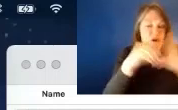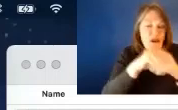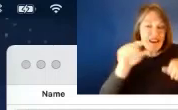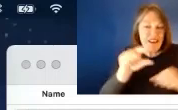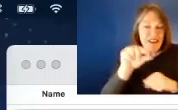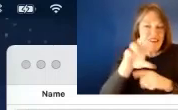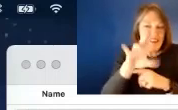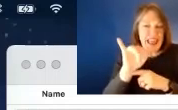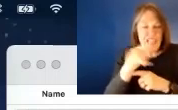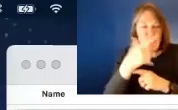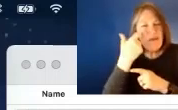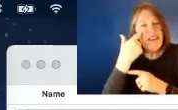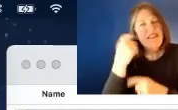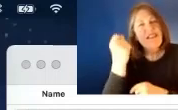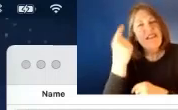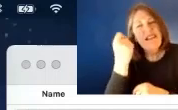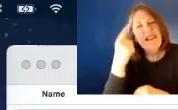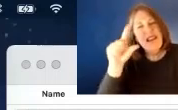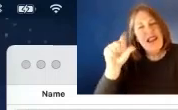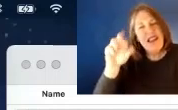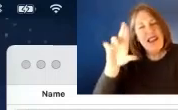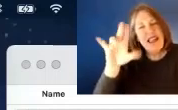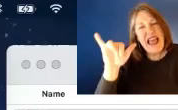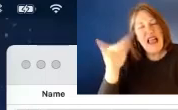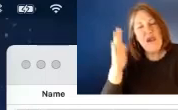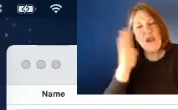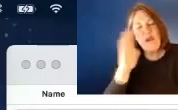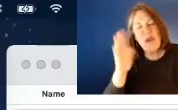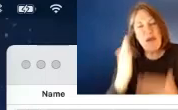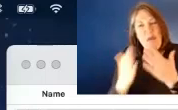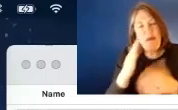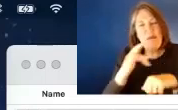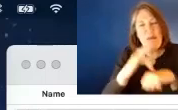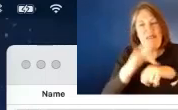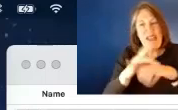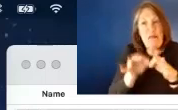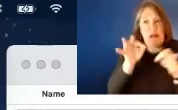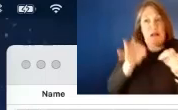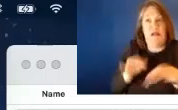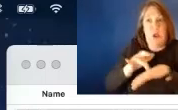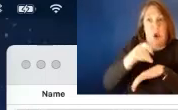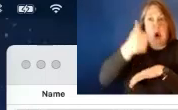07:25:44 because the gallery will probably be available earlier, use that display function